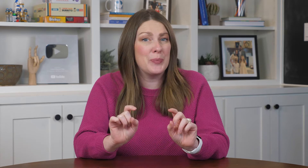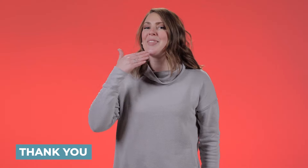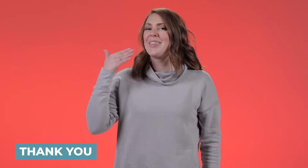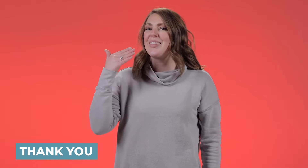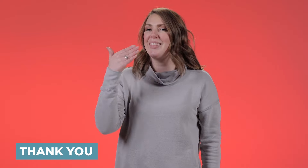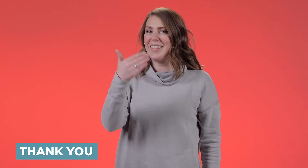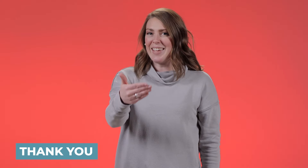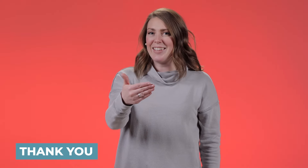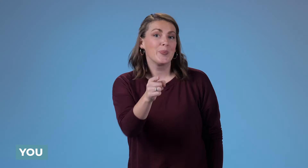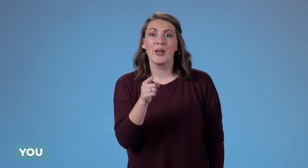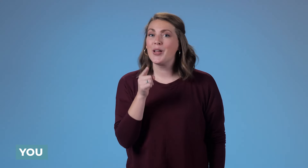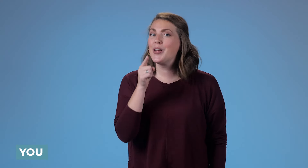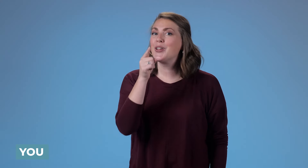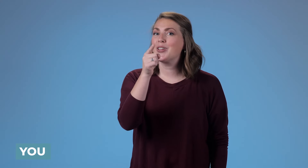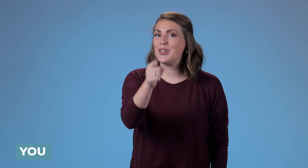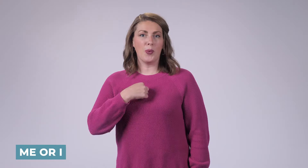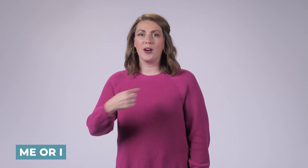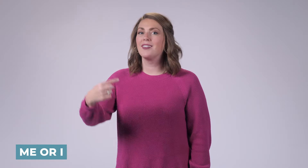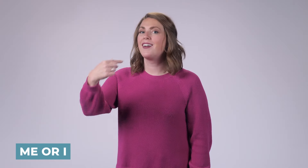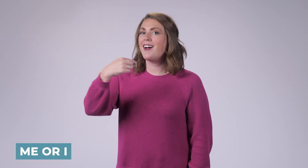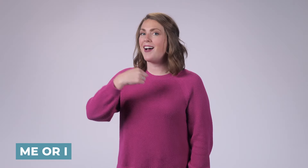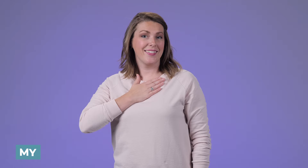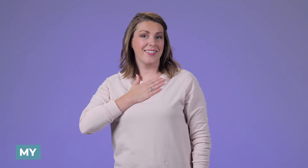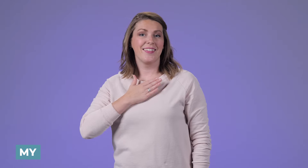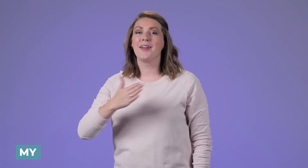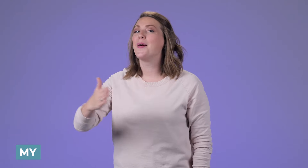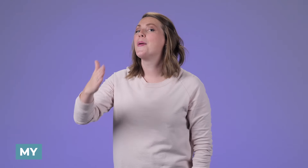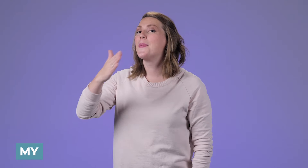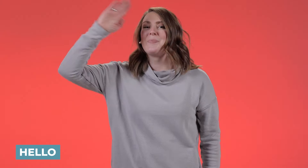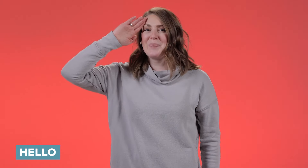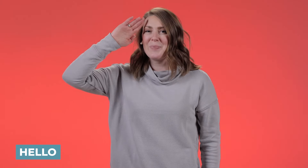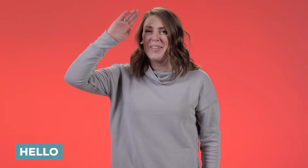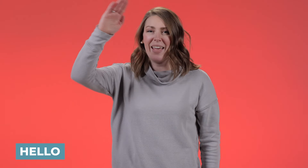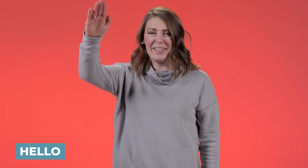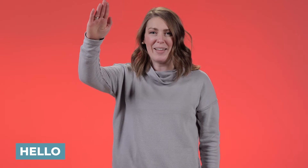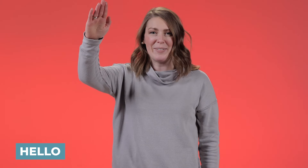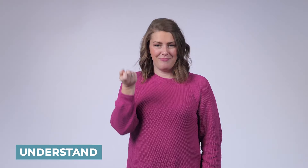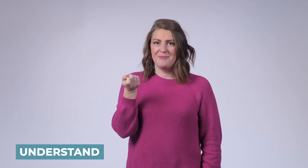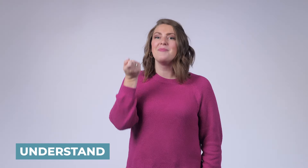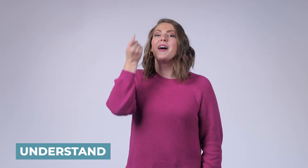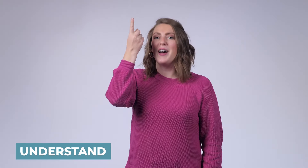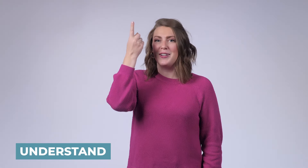You will learn 30 basic ASL signs for beginners so you can start having a conversation.